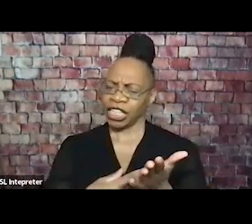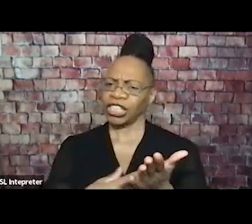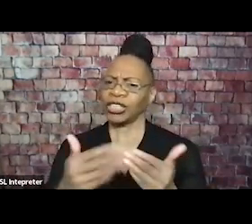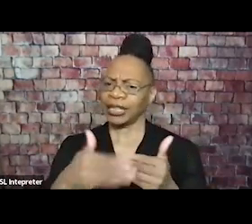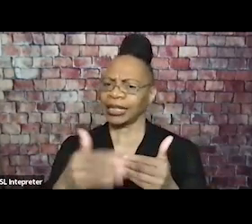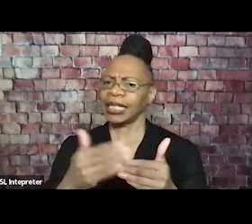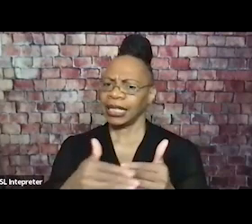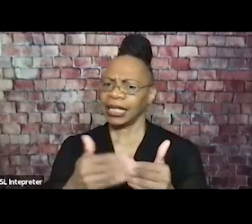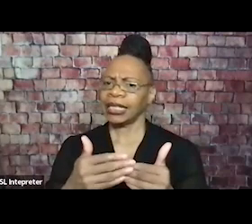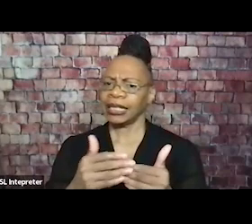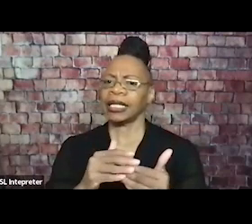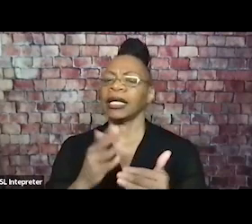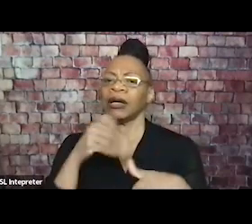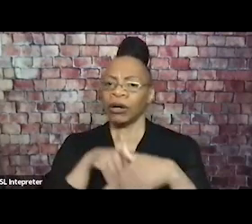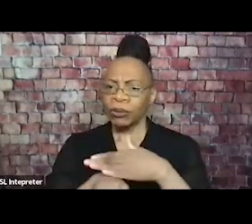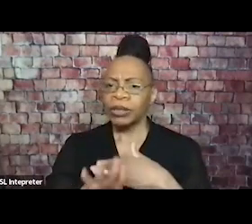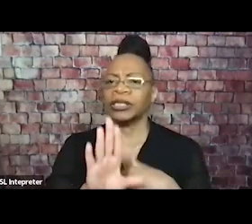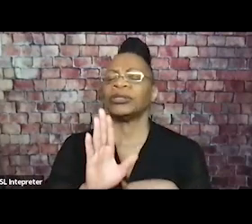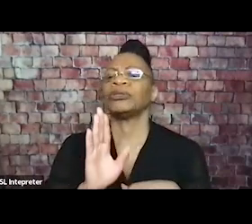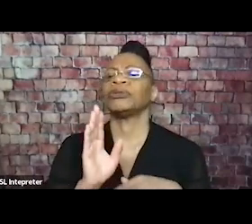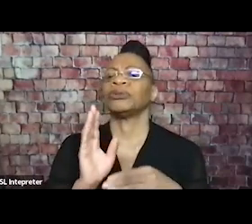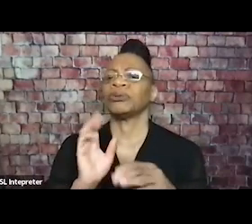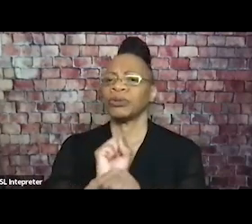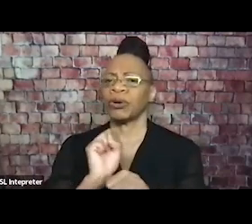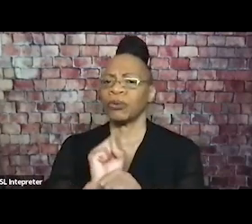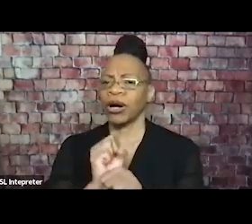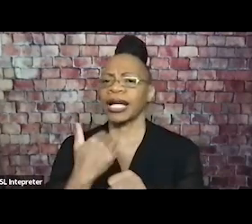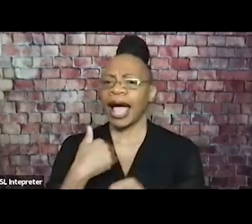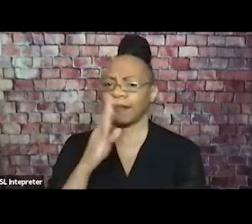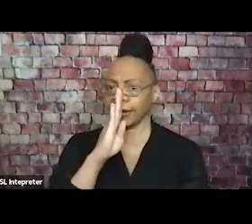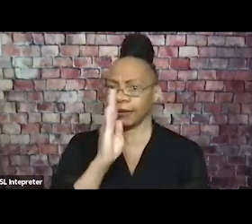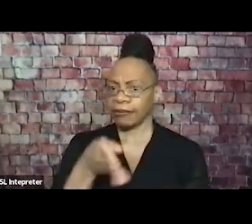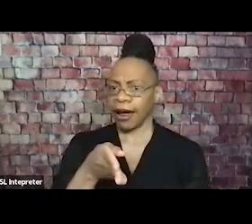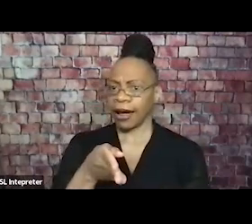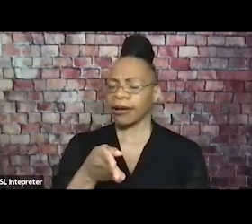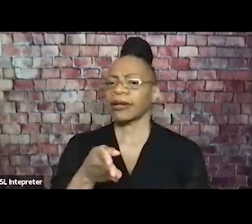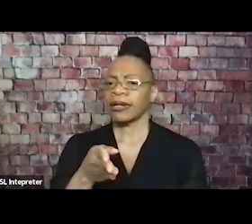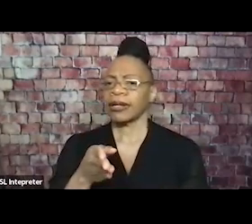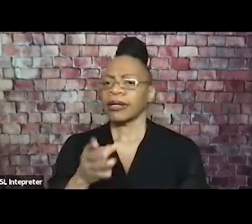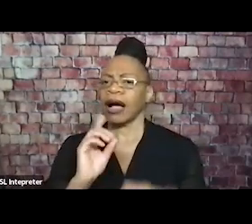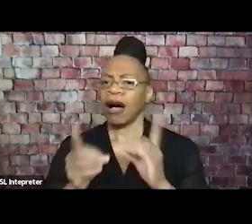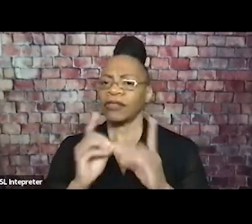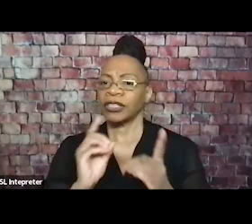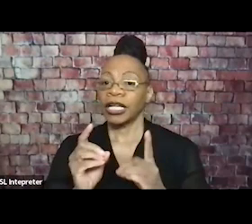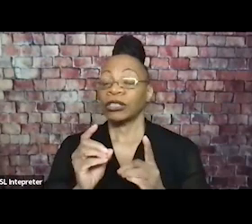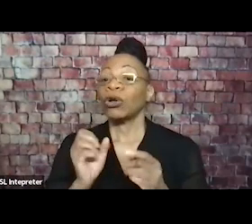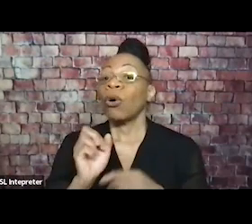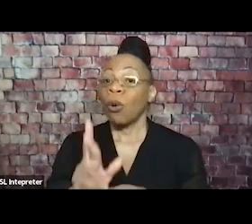So you can have, you know, a direct conversation. Or call their former supervisor and talk to 'em about